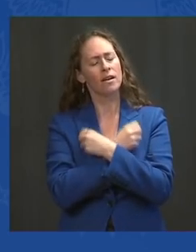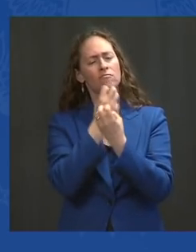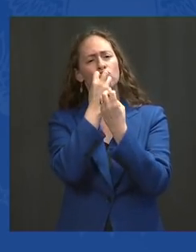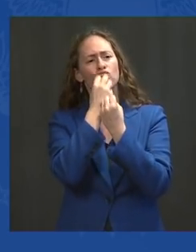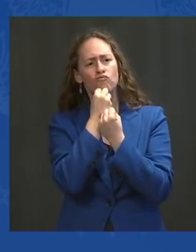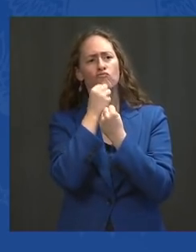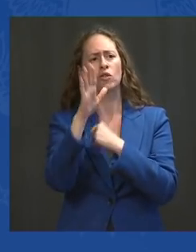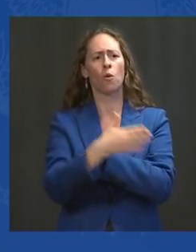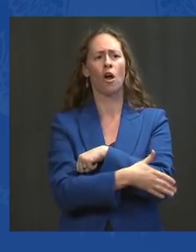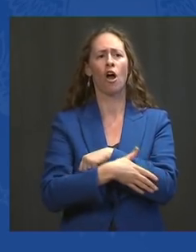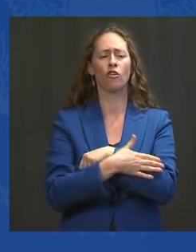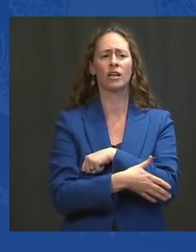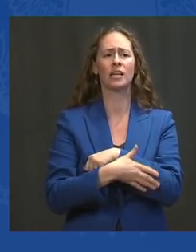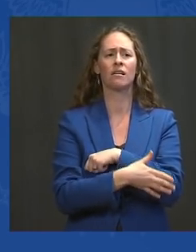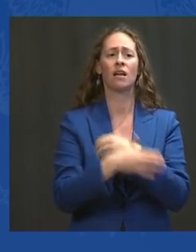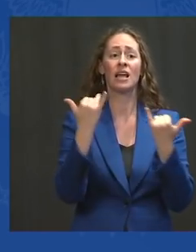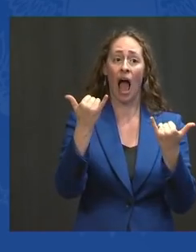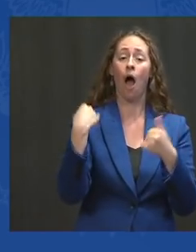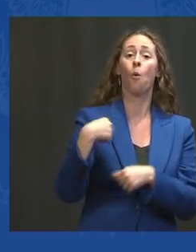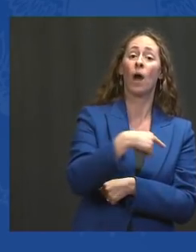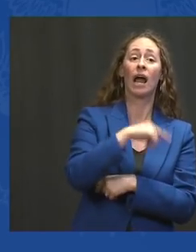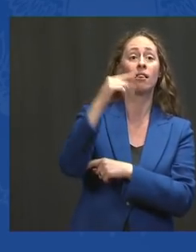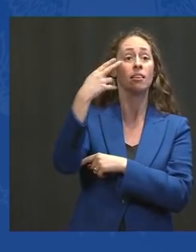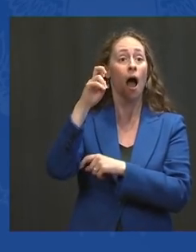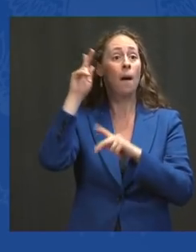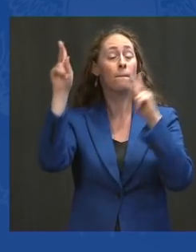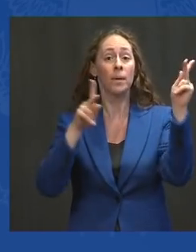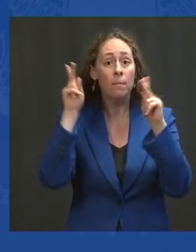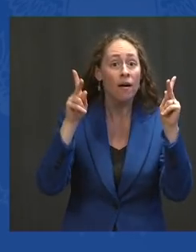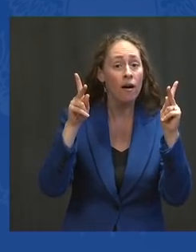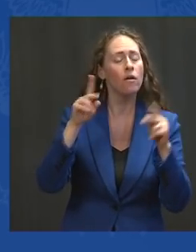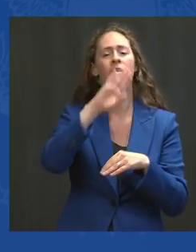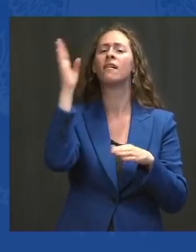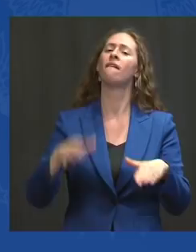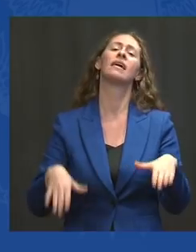We, the people, will never give up. We will not give in.